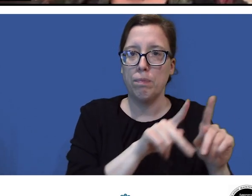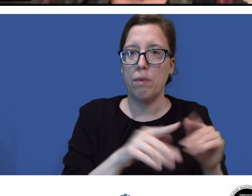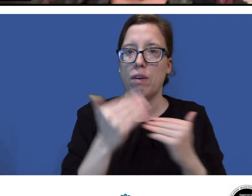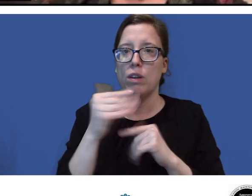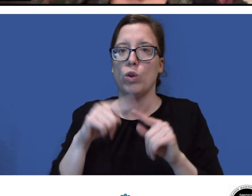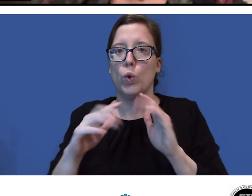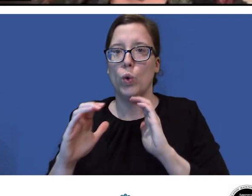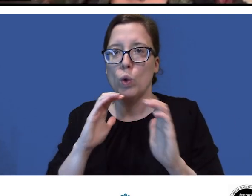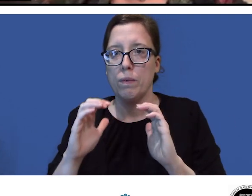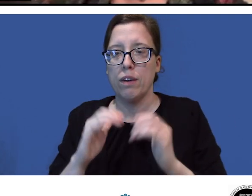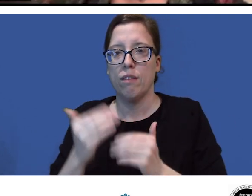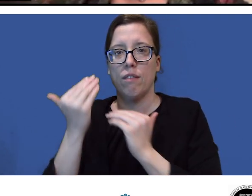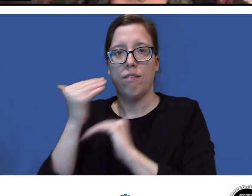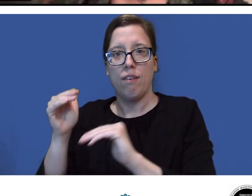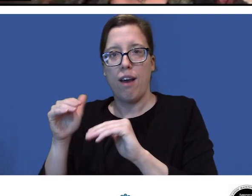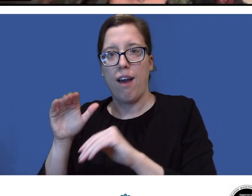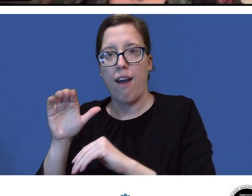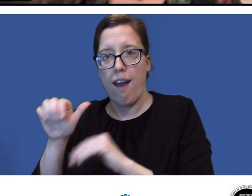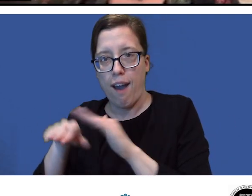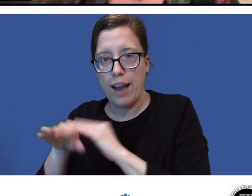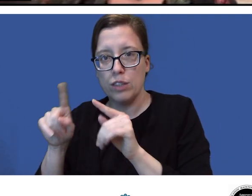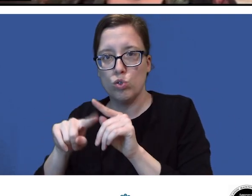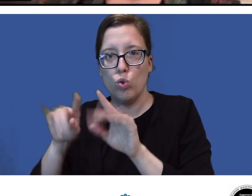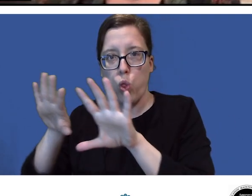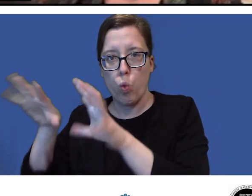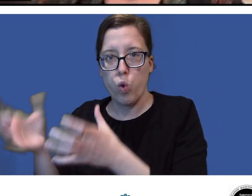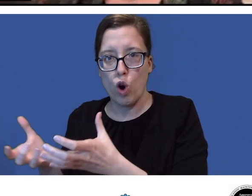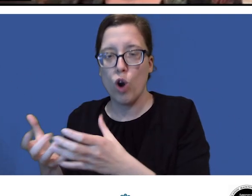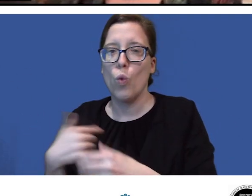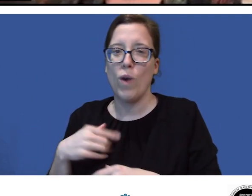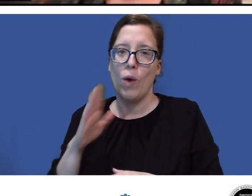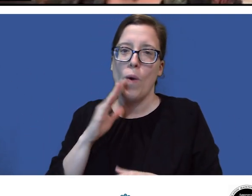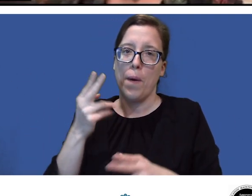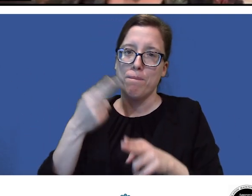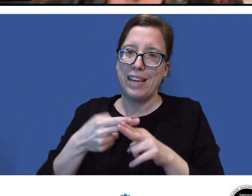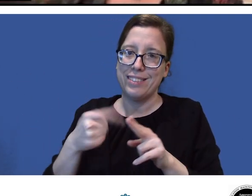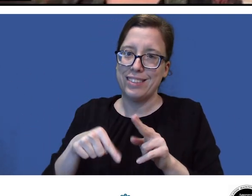say this several times tonight. It really is a disability of access